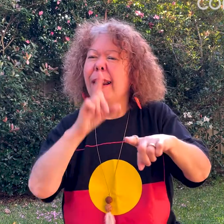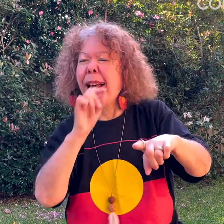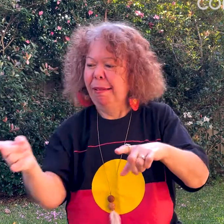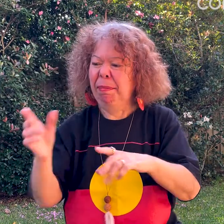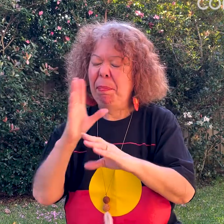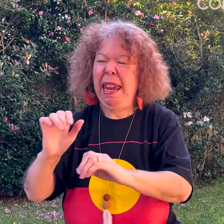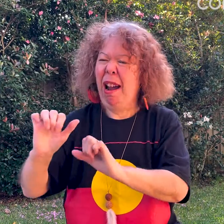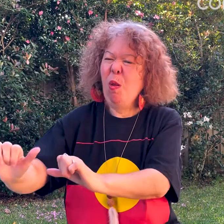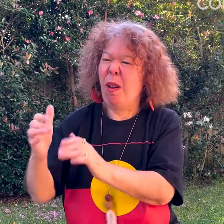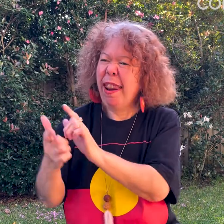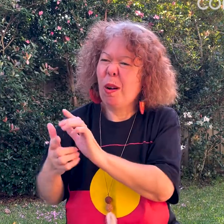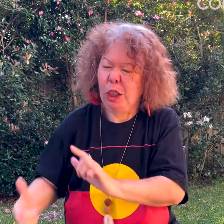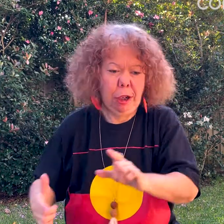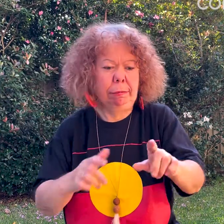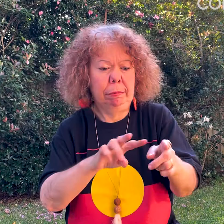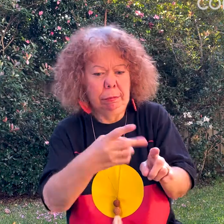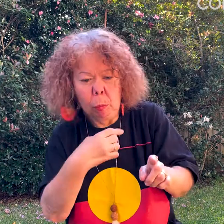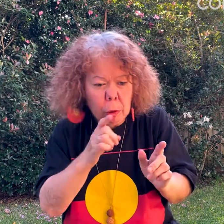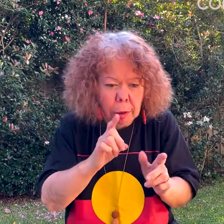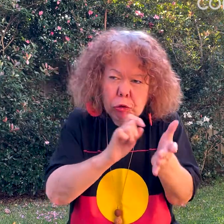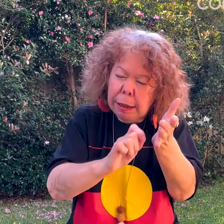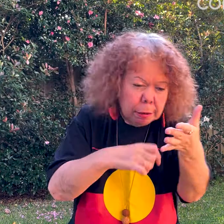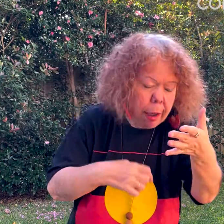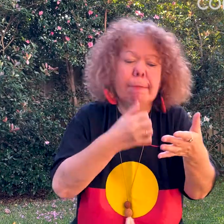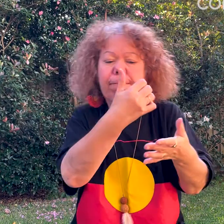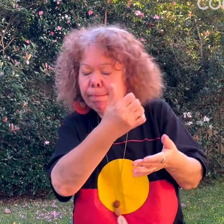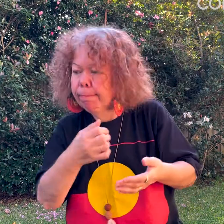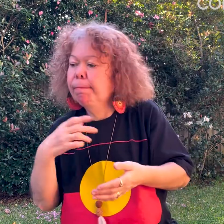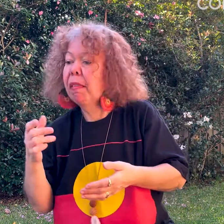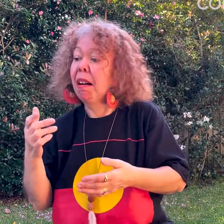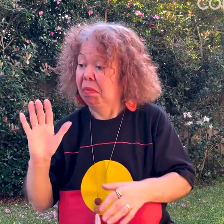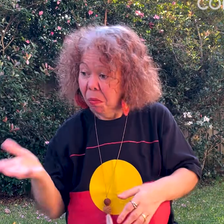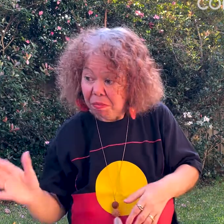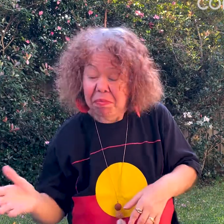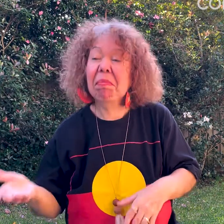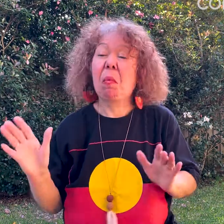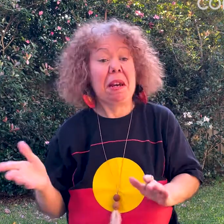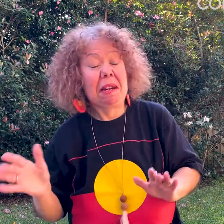who translated for another Indigenous person who was using their own language.